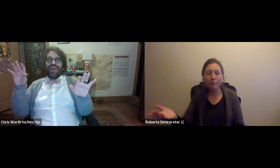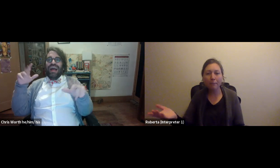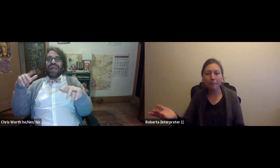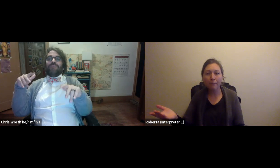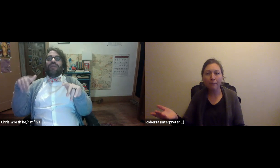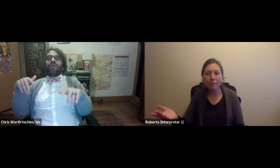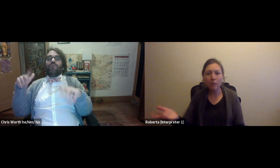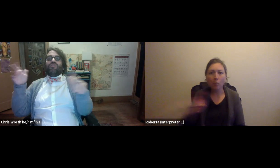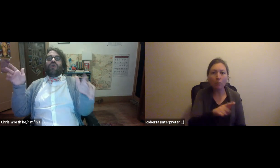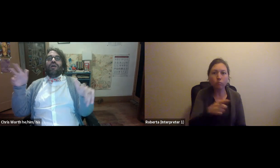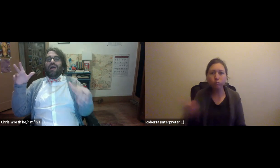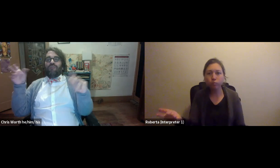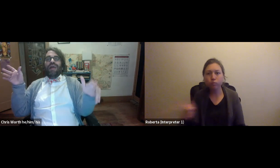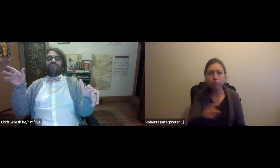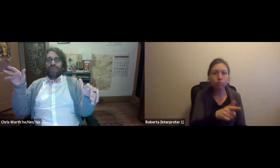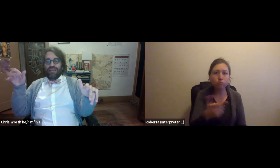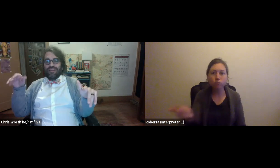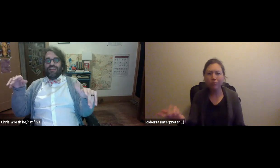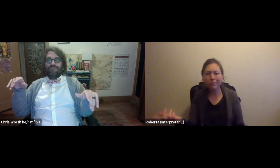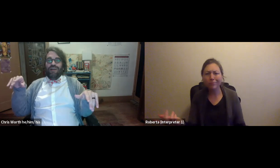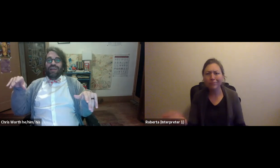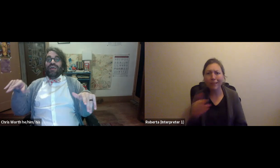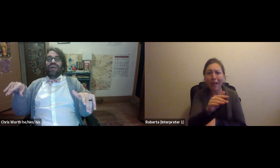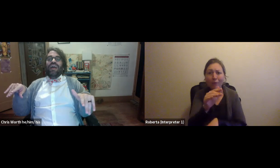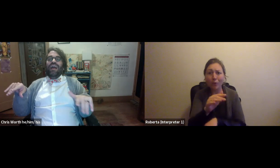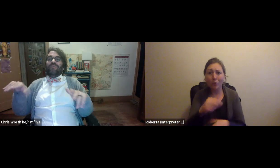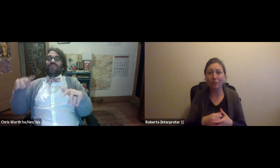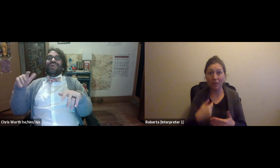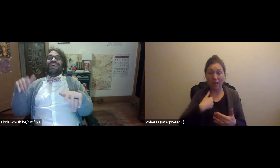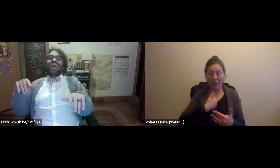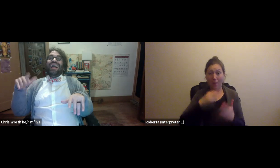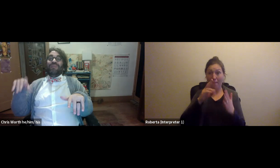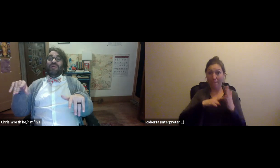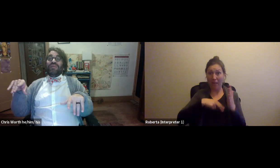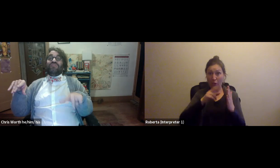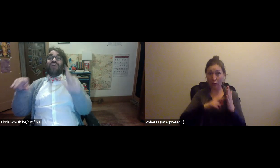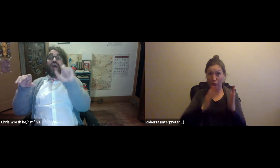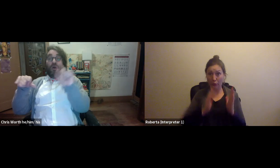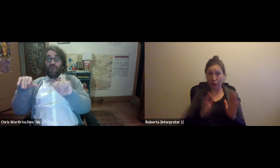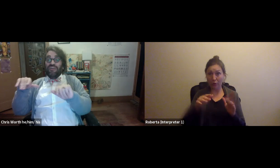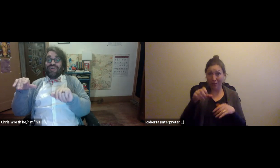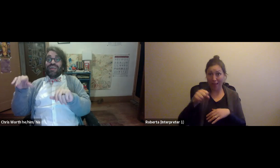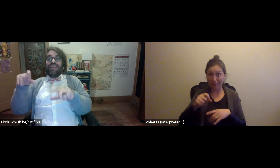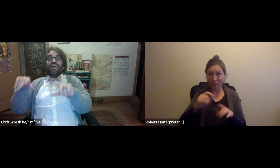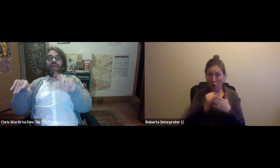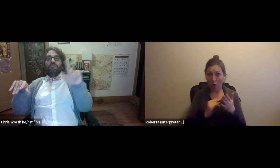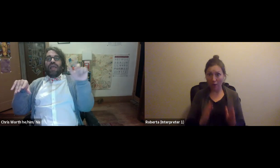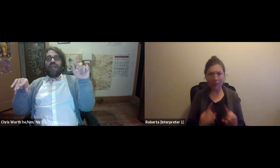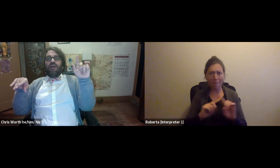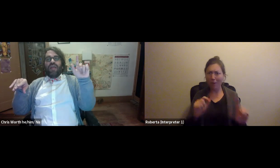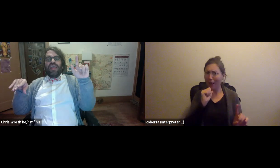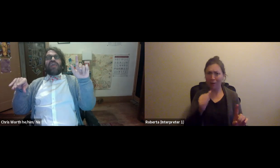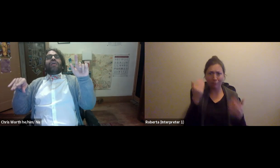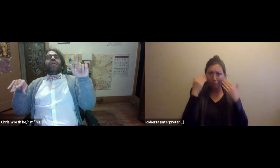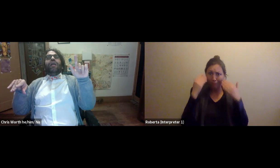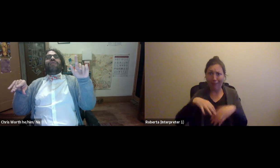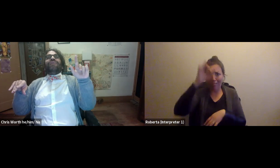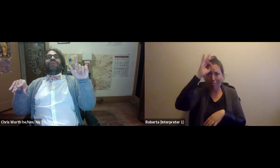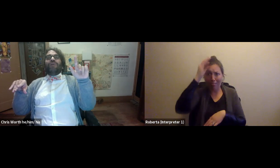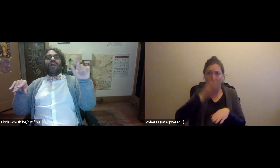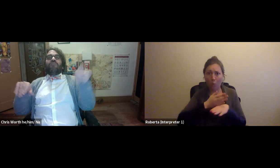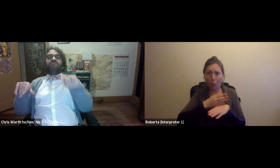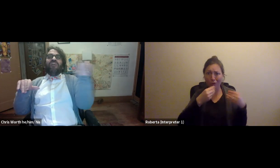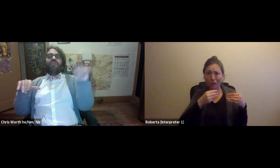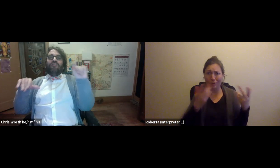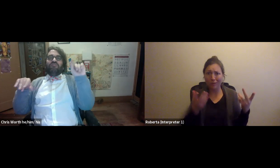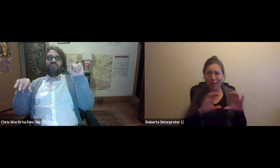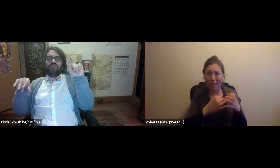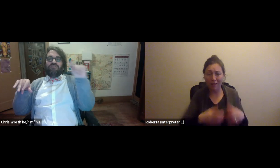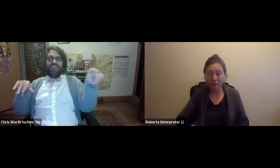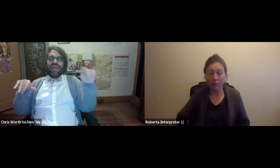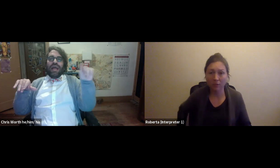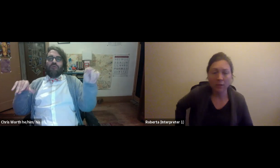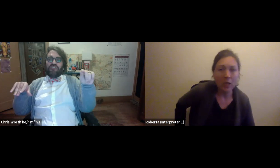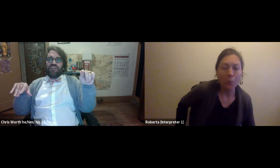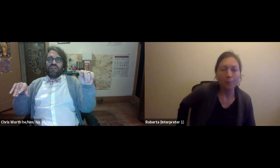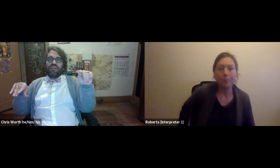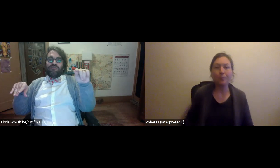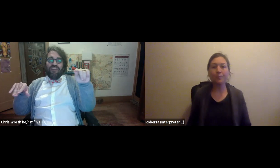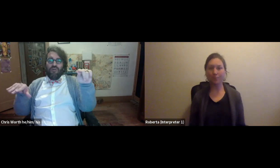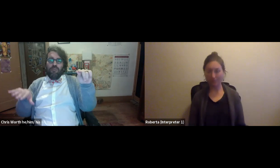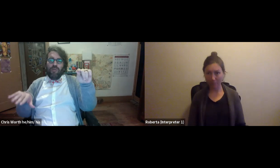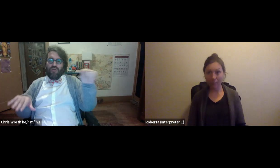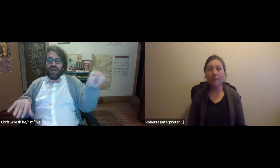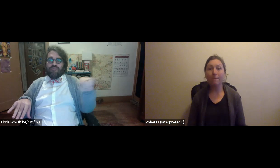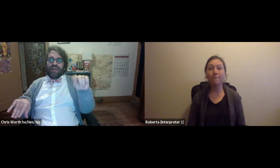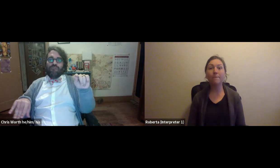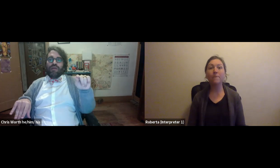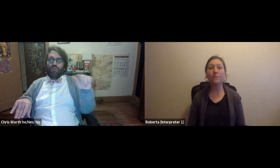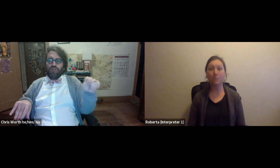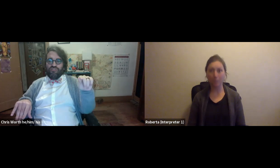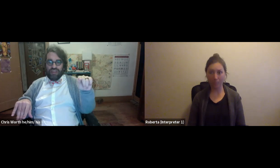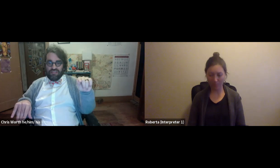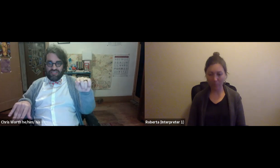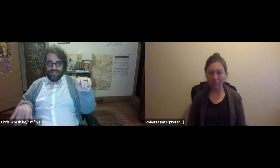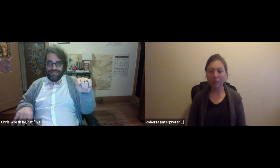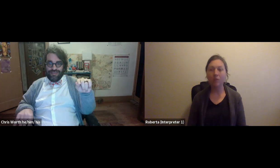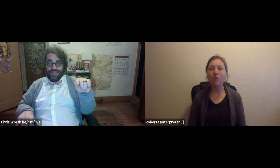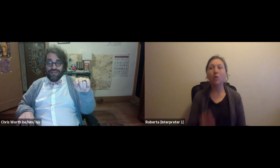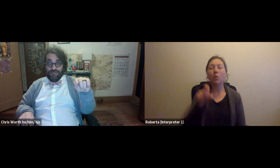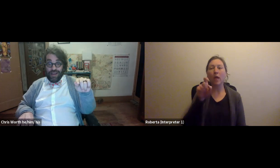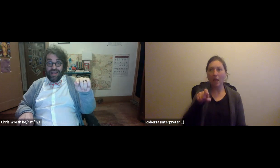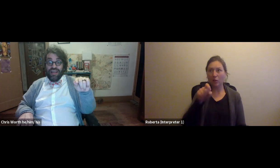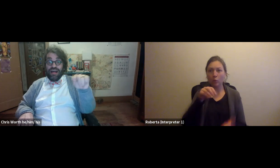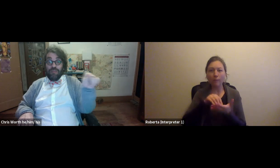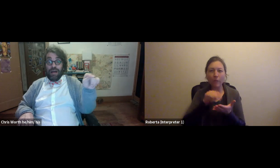I am not a wood craftsman. So we got our fill of filling out very pure sounding worksheets about